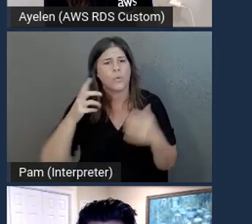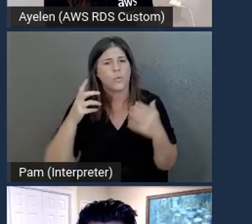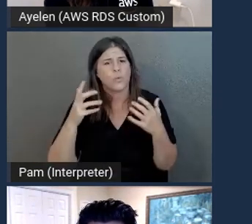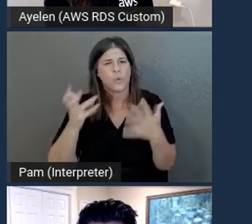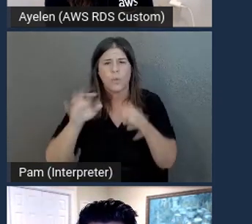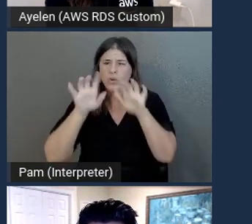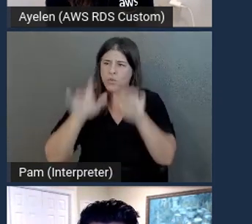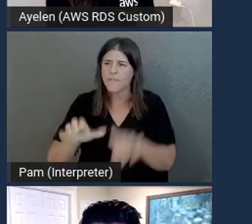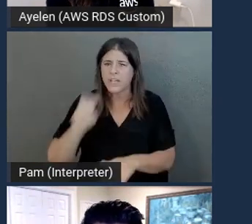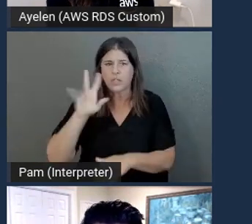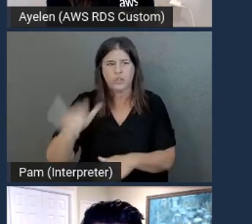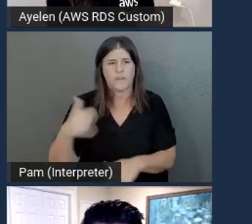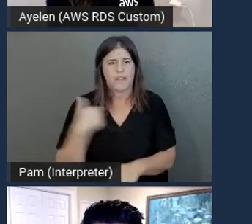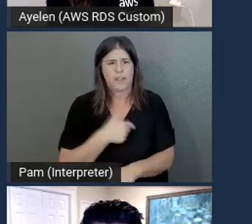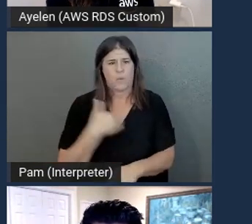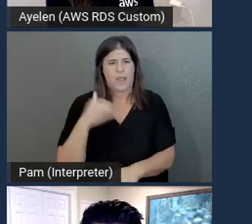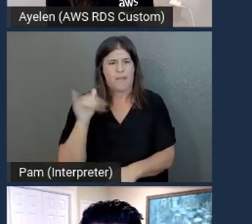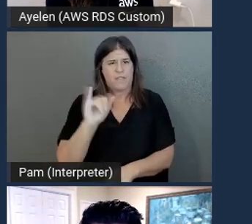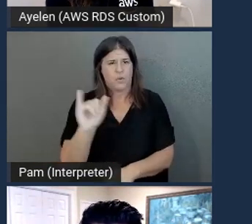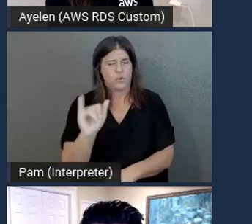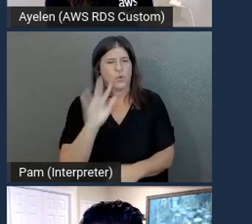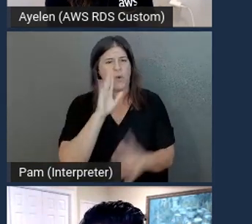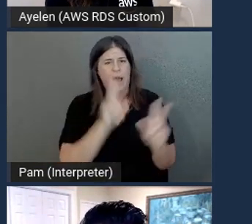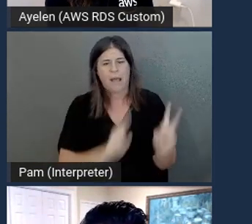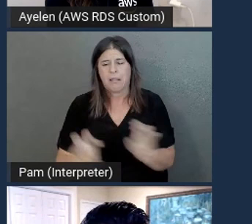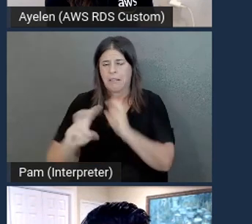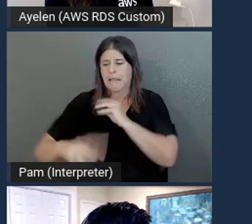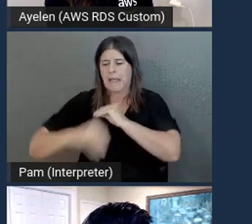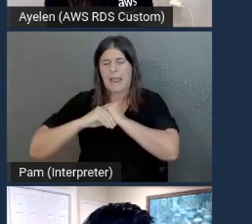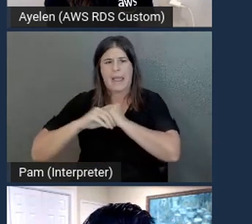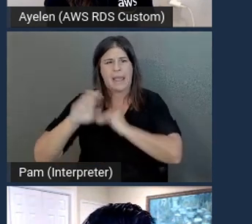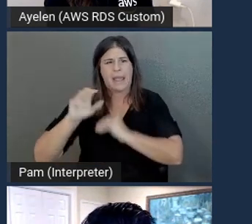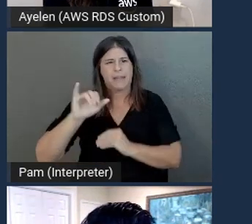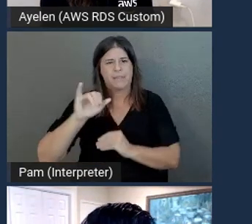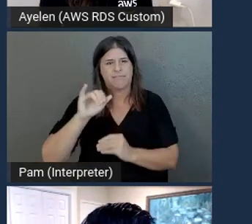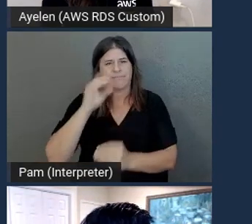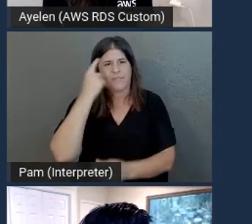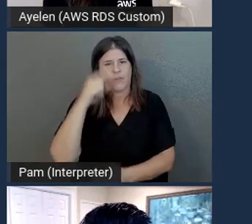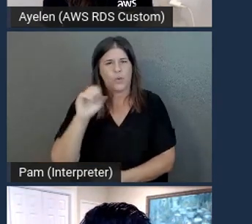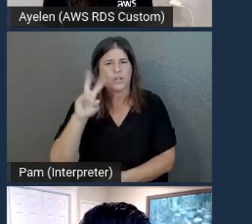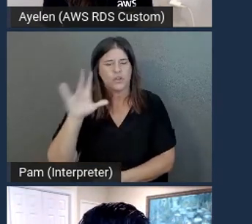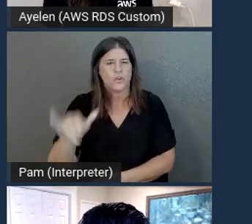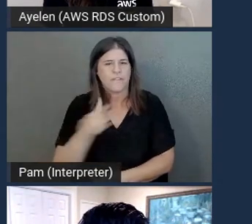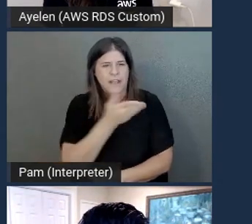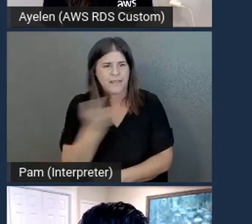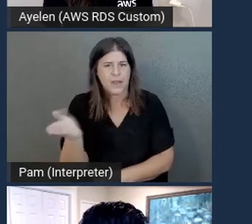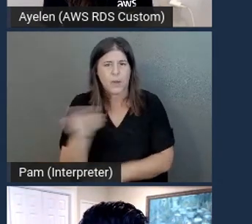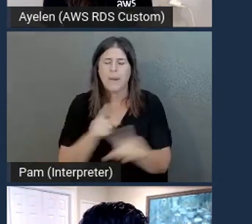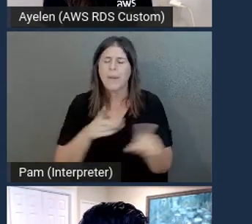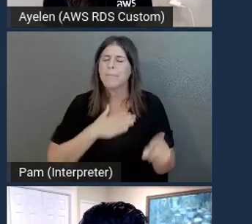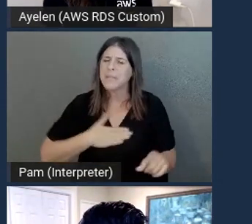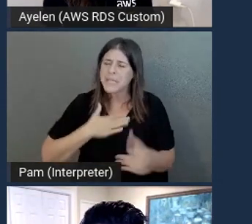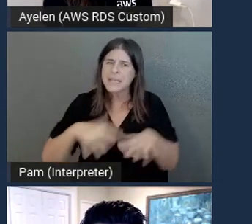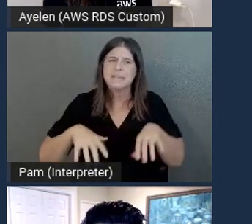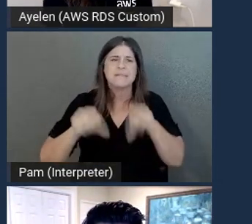that we have here as well. I'll put a little info right here, but please take a couple of minutes, fill out the survey.